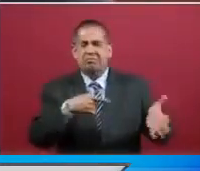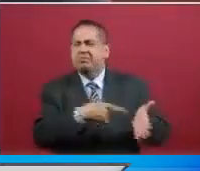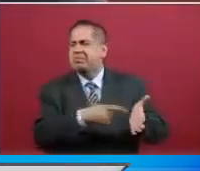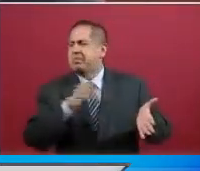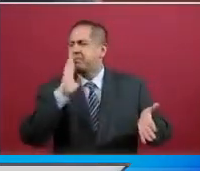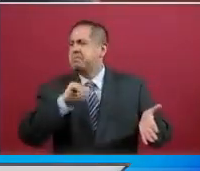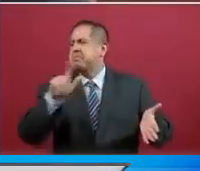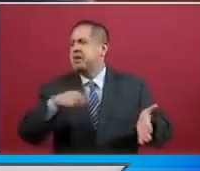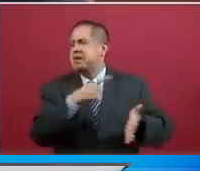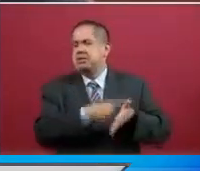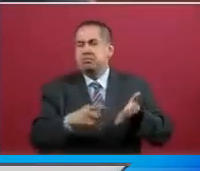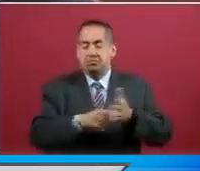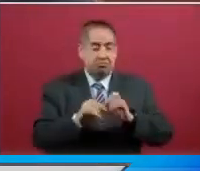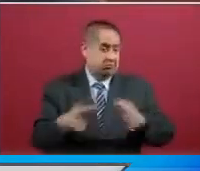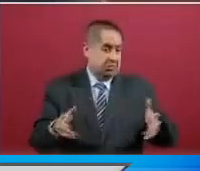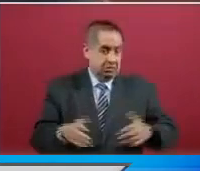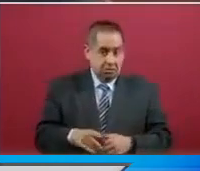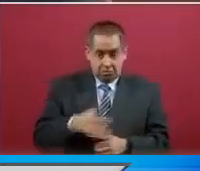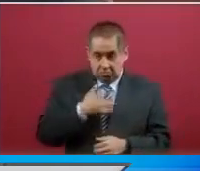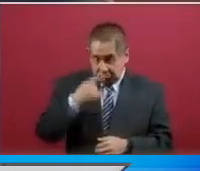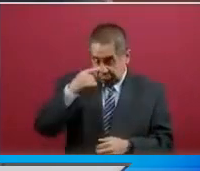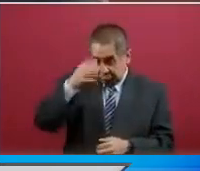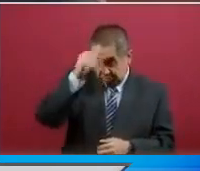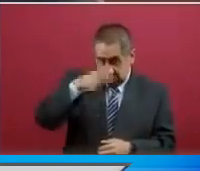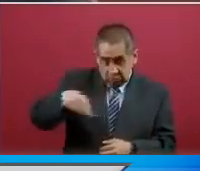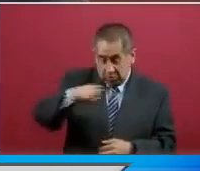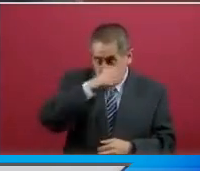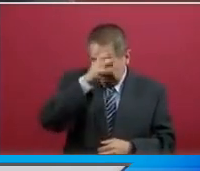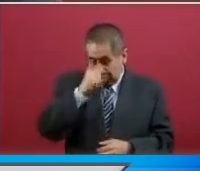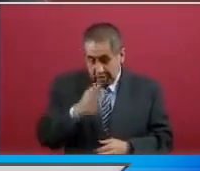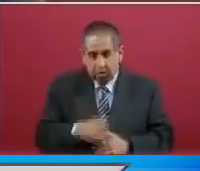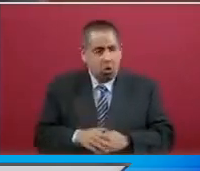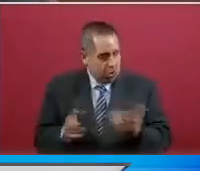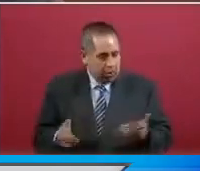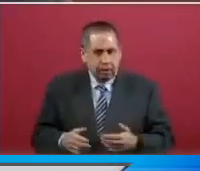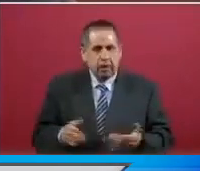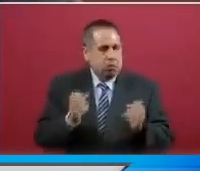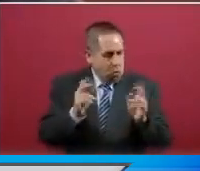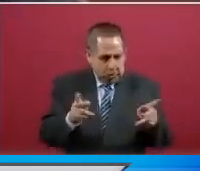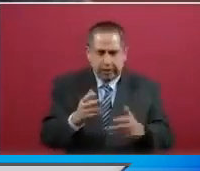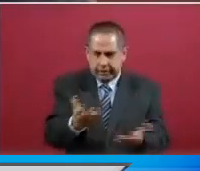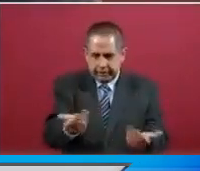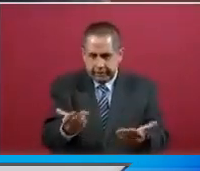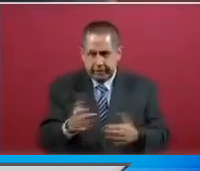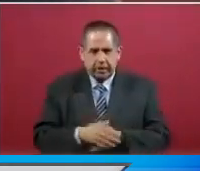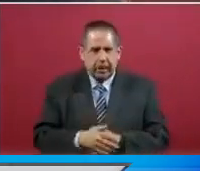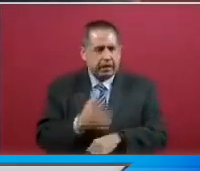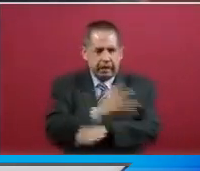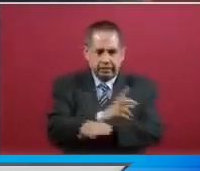and of the companies that are charging young people for obtaining government scholarships These companies will no longer belong to these programs